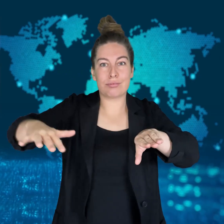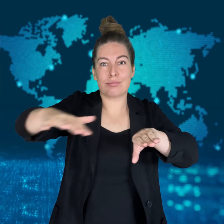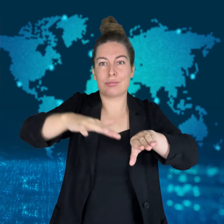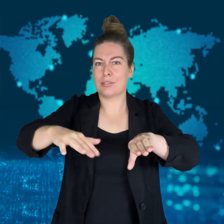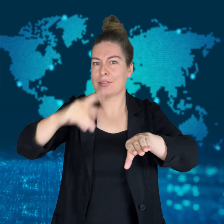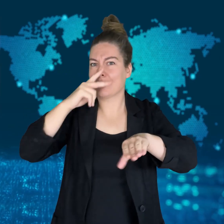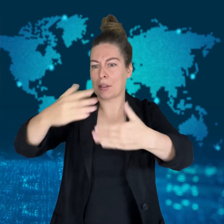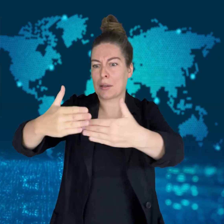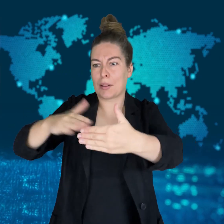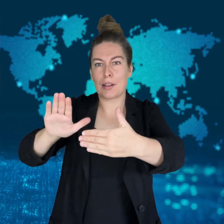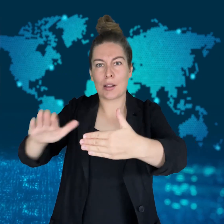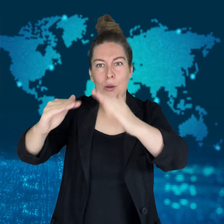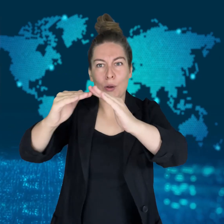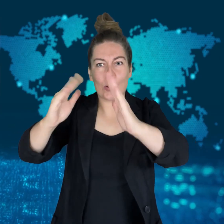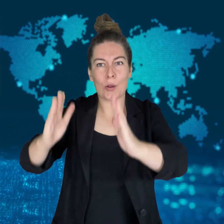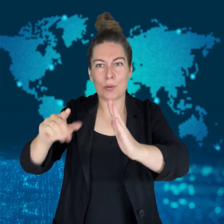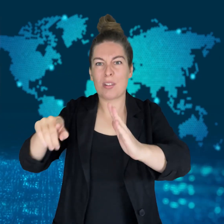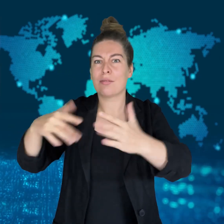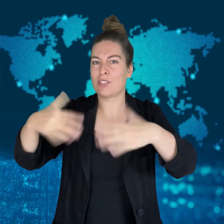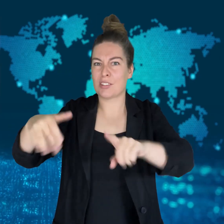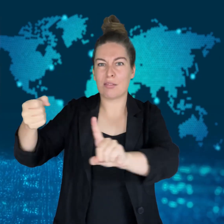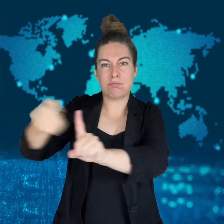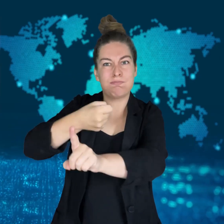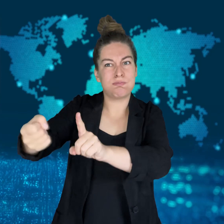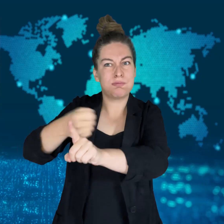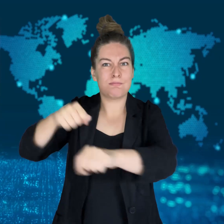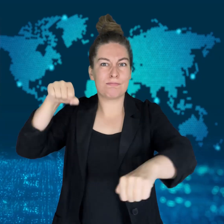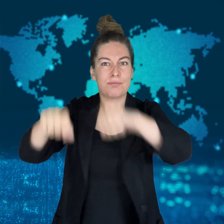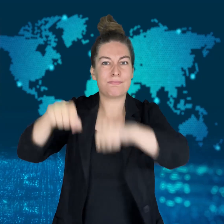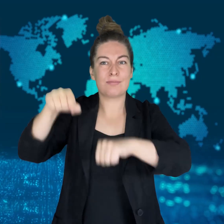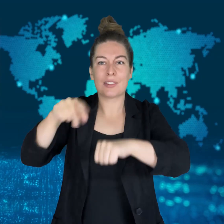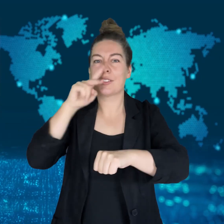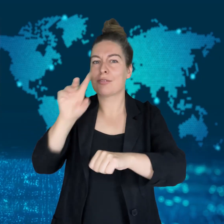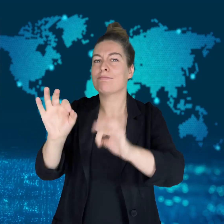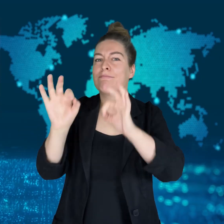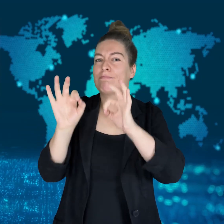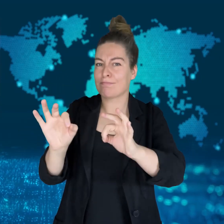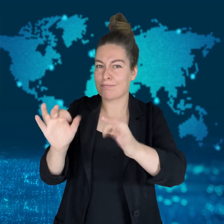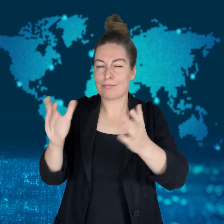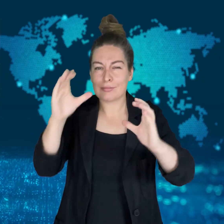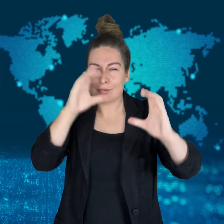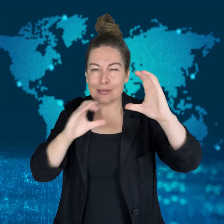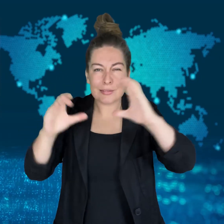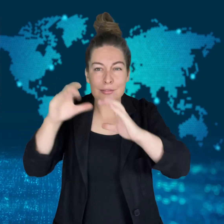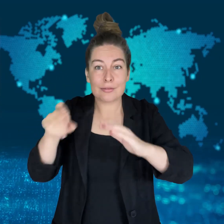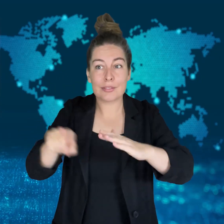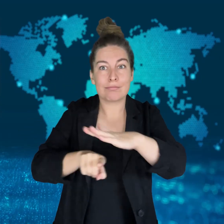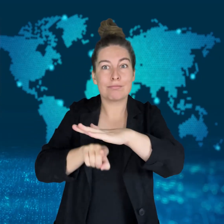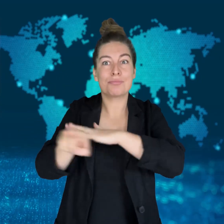her in a car park near her home.